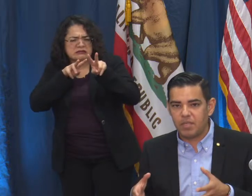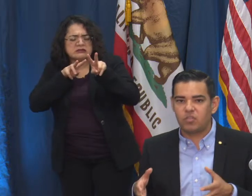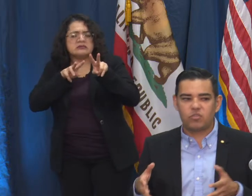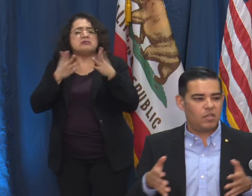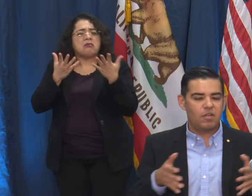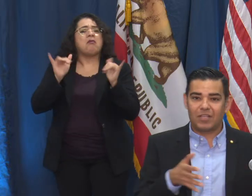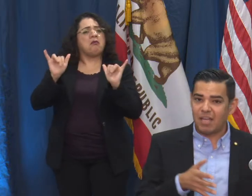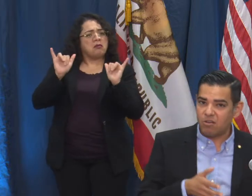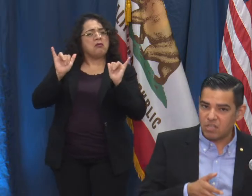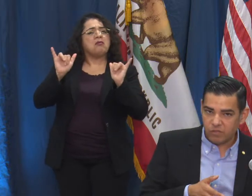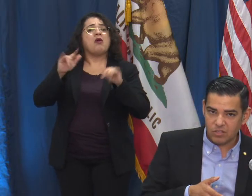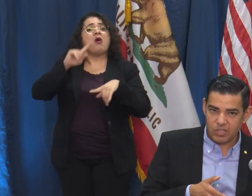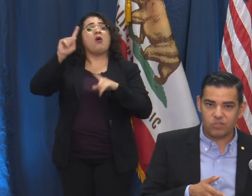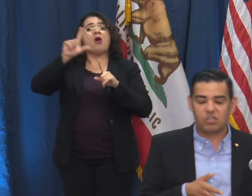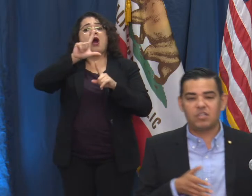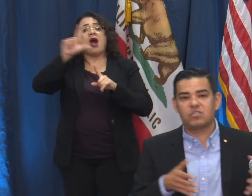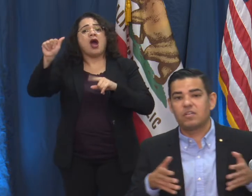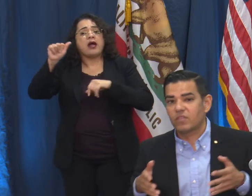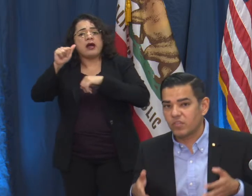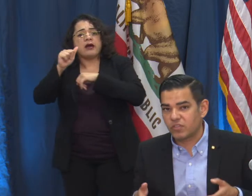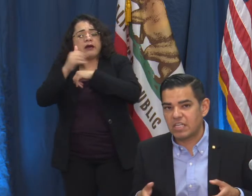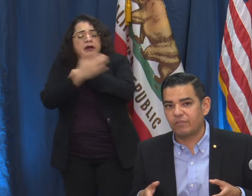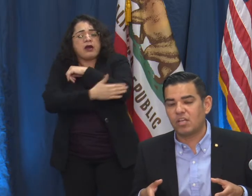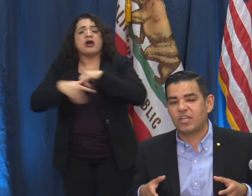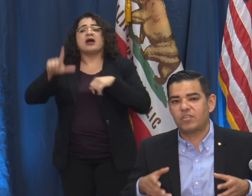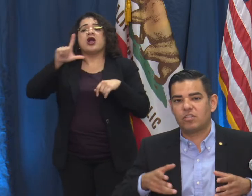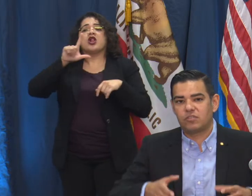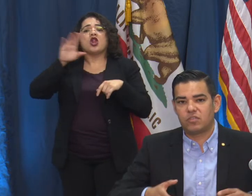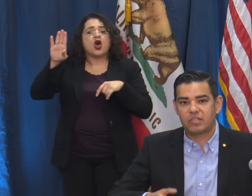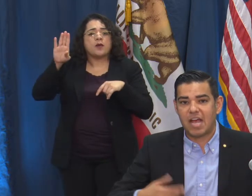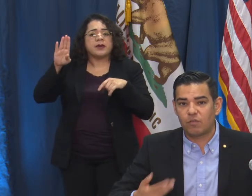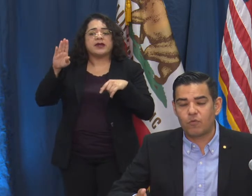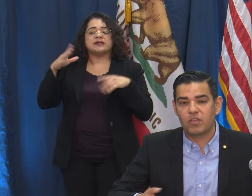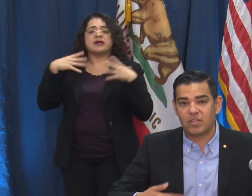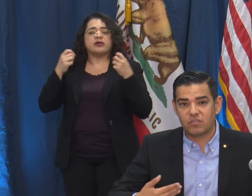Beach, the County of Los Angeles, the City of Los Angeles, and California that as